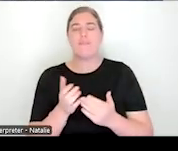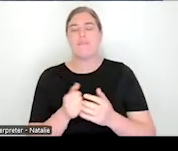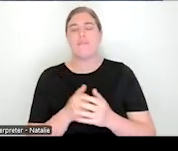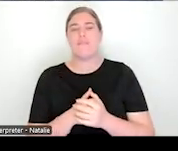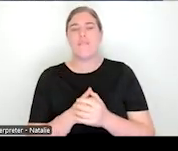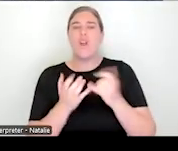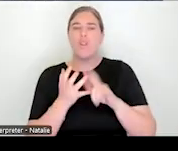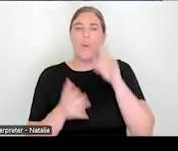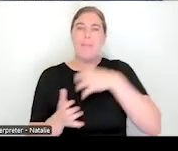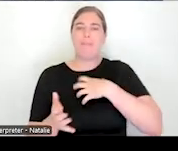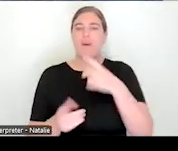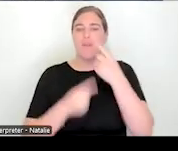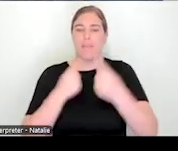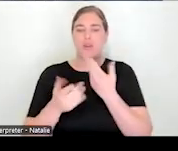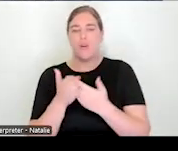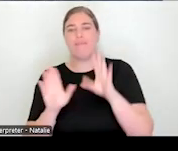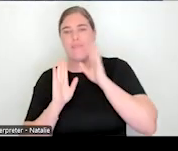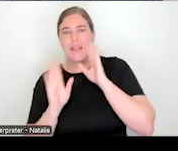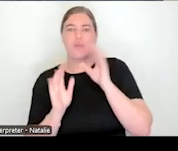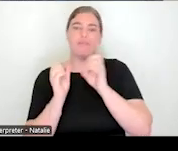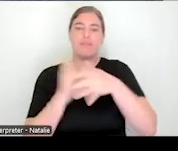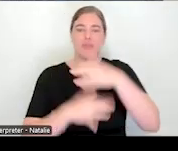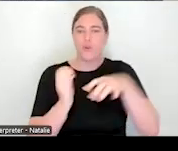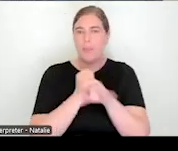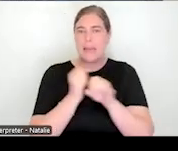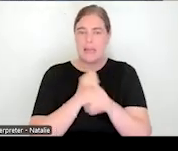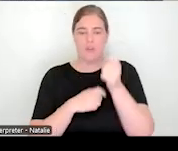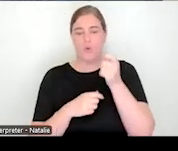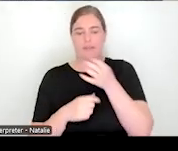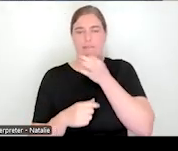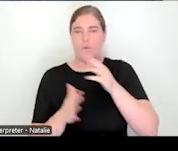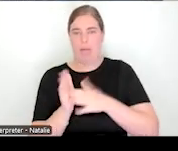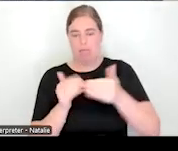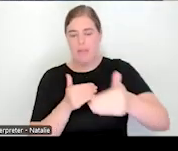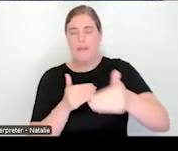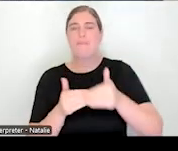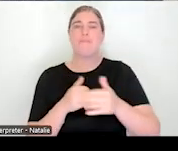media channels in the coming months, and that will include things like more detail about the